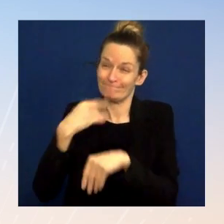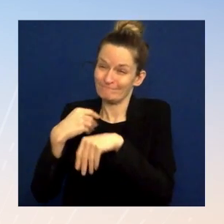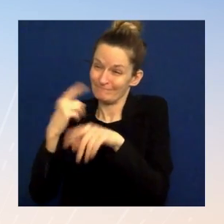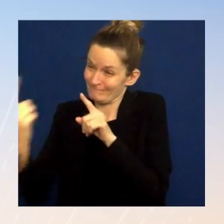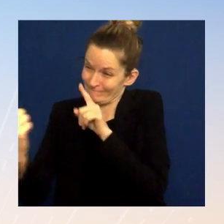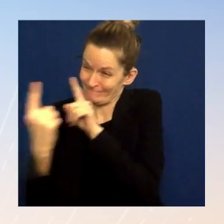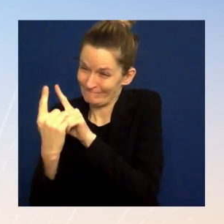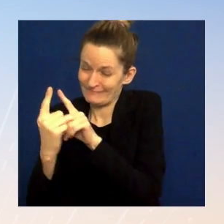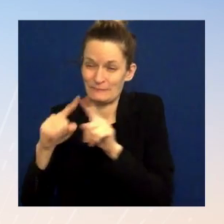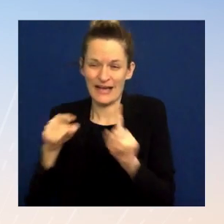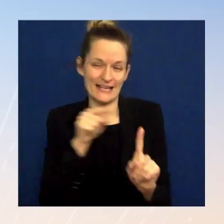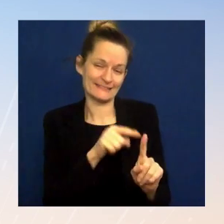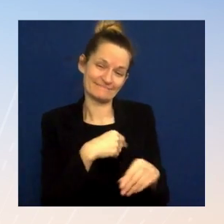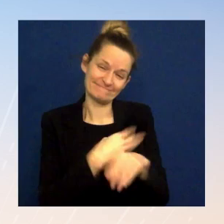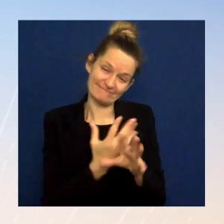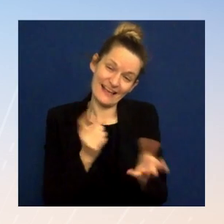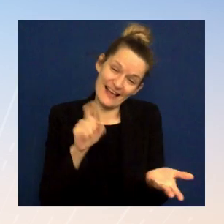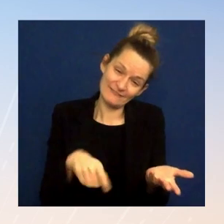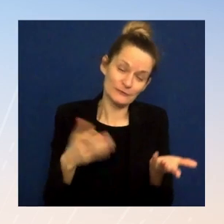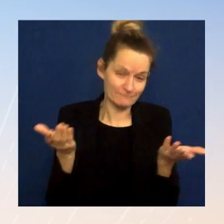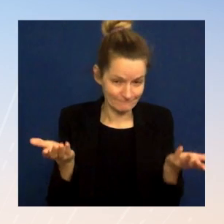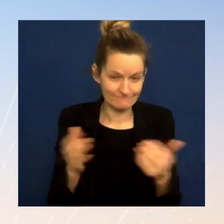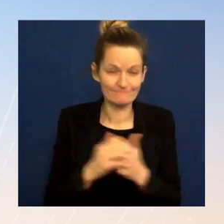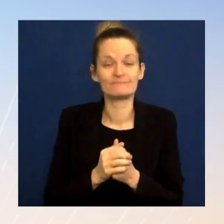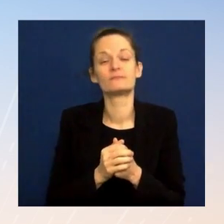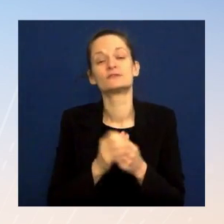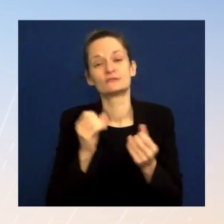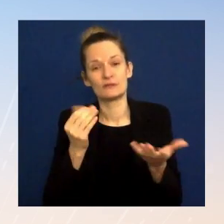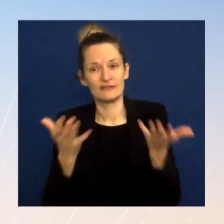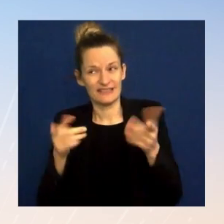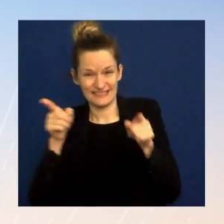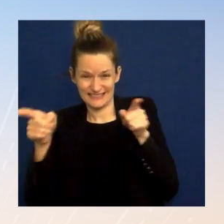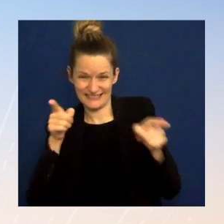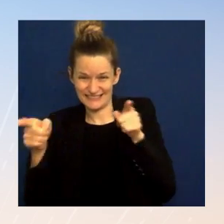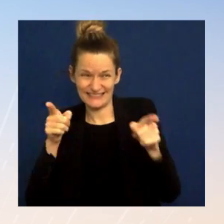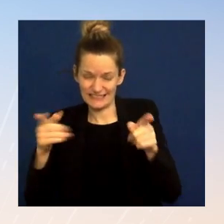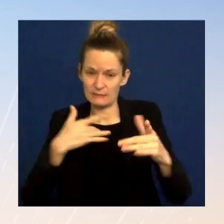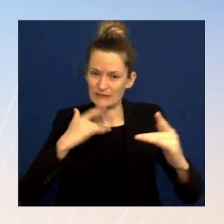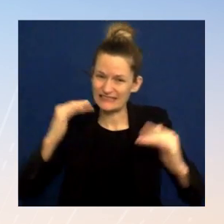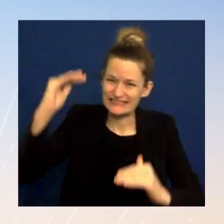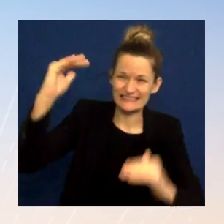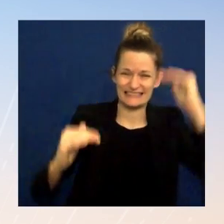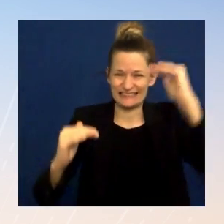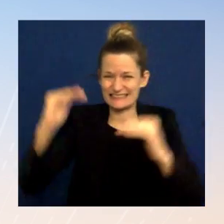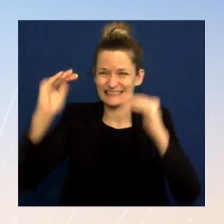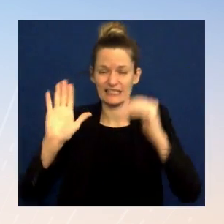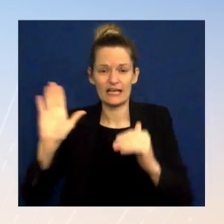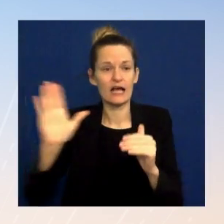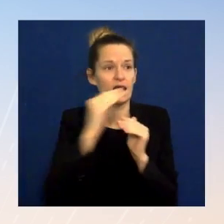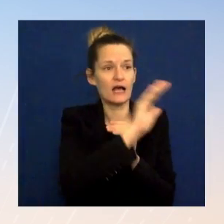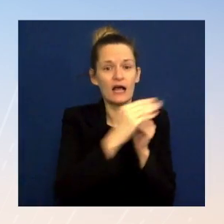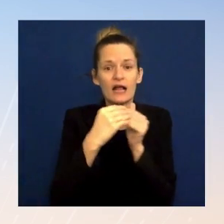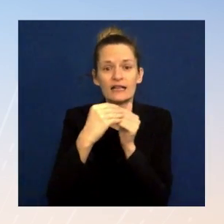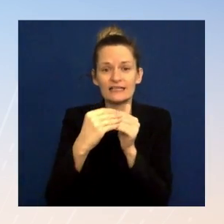intense diplomacy at the highest levels, leader-level diplomacy is vital to effectively managing this relationship. Yes.